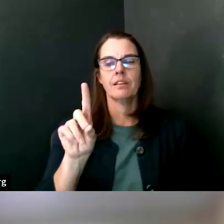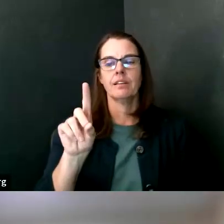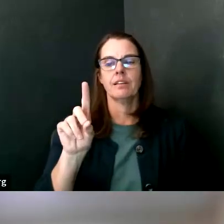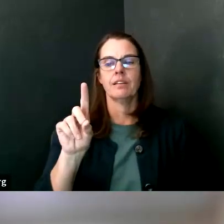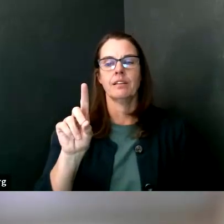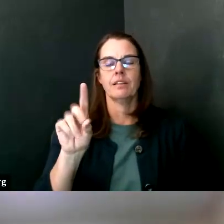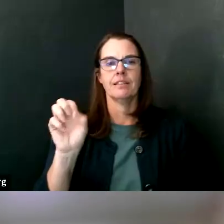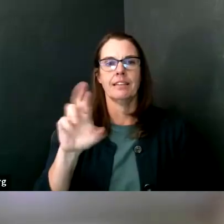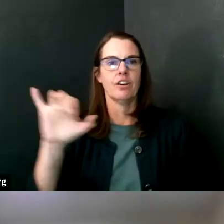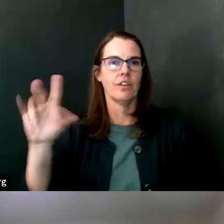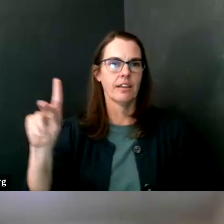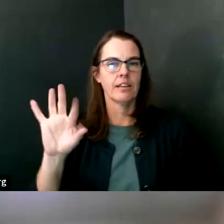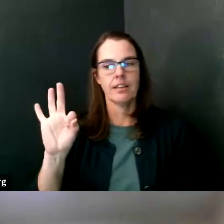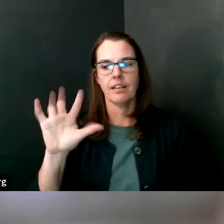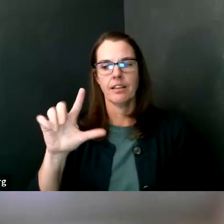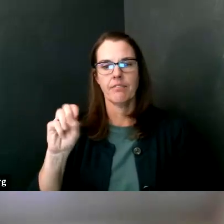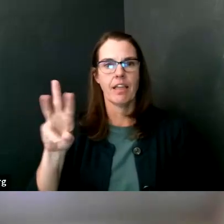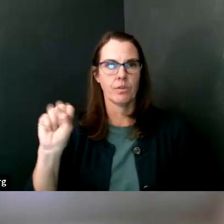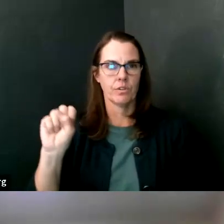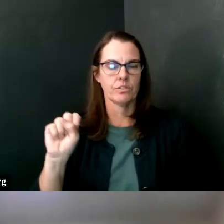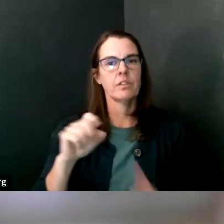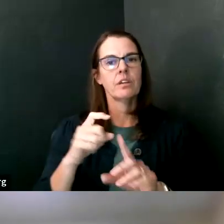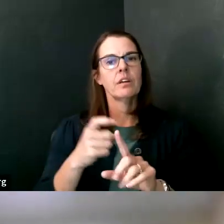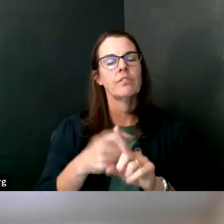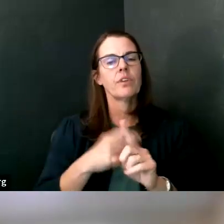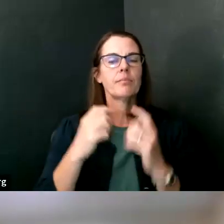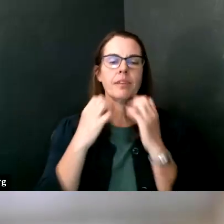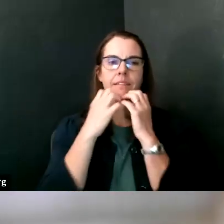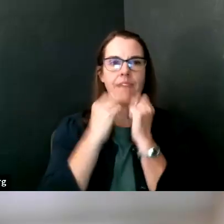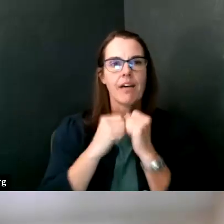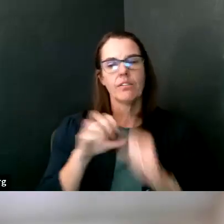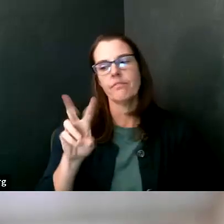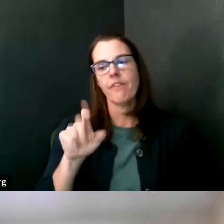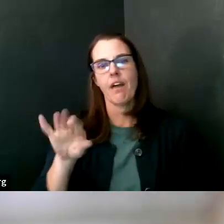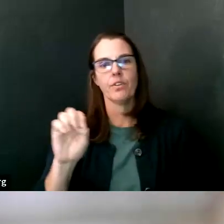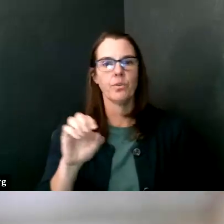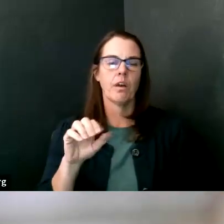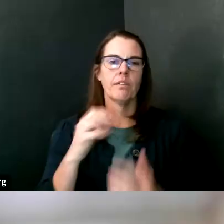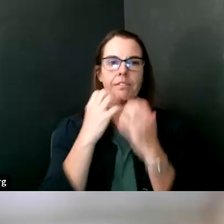is the next person on my list from Value of Care Coalition. Well, good morning. Thanks,